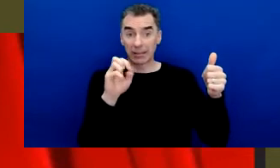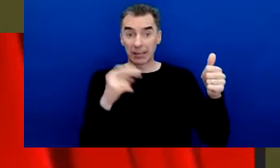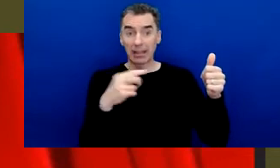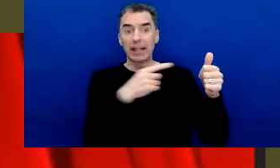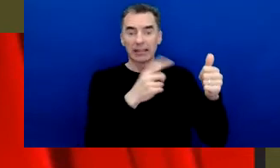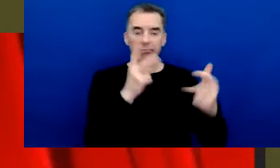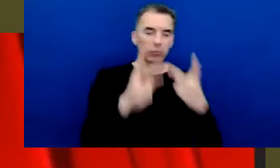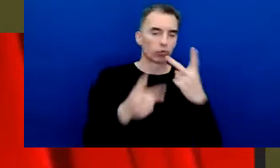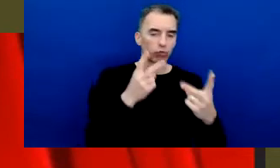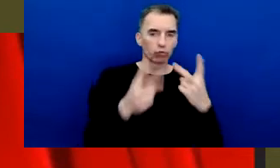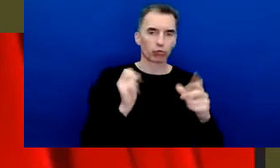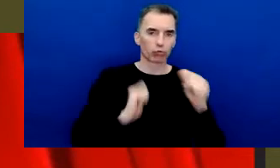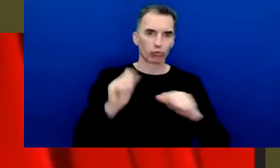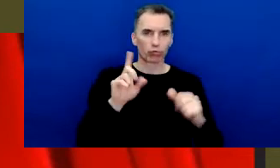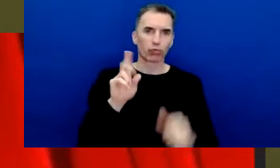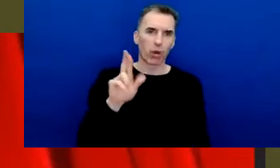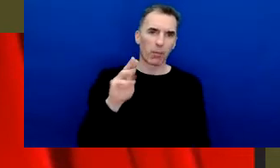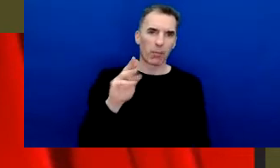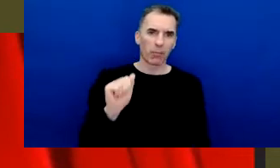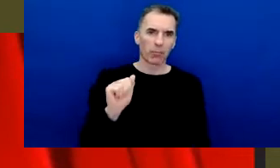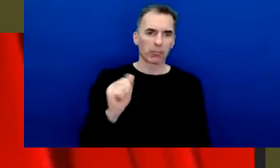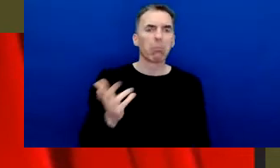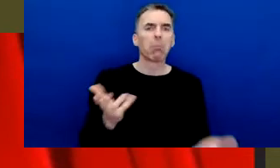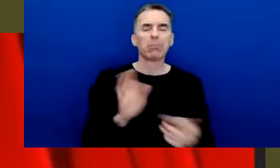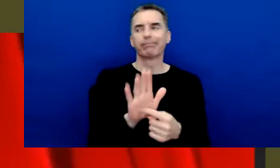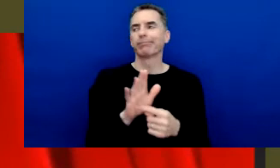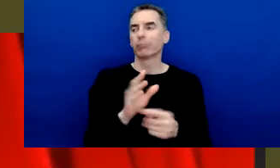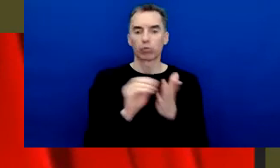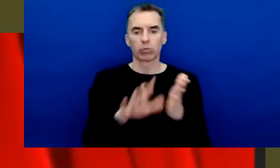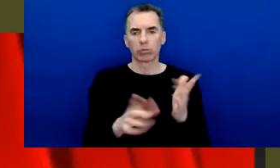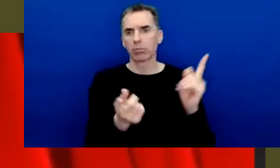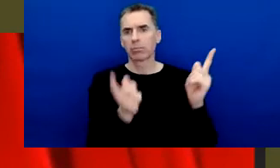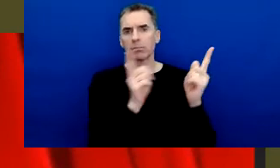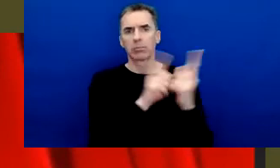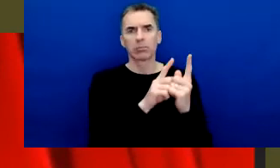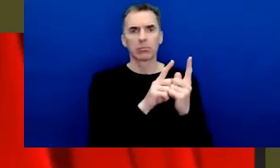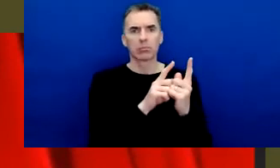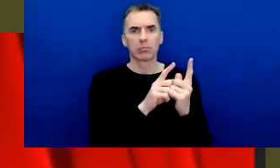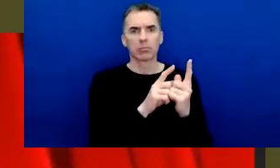And the first thing that they do when a student comes to them is pull up the instructor's syllabus